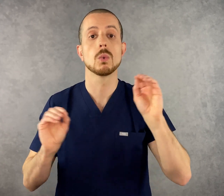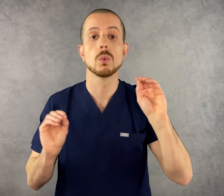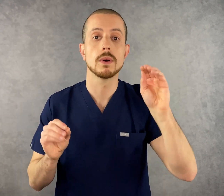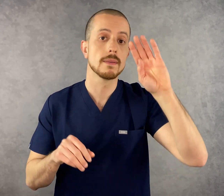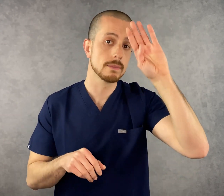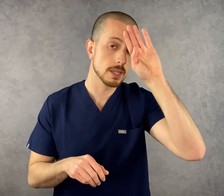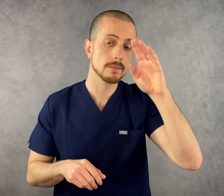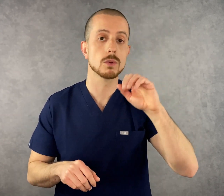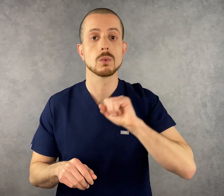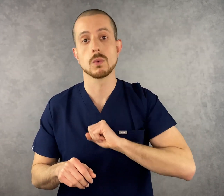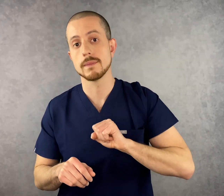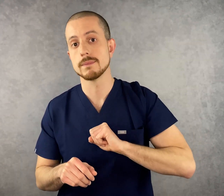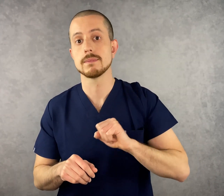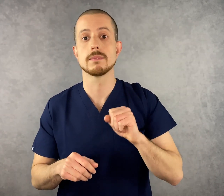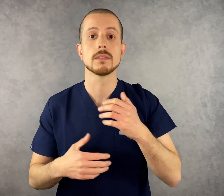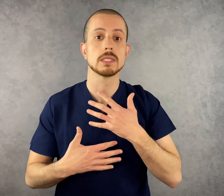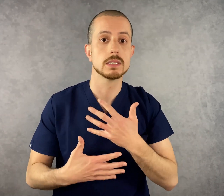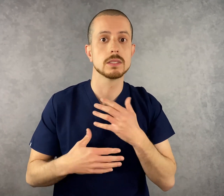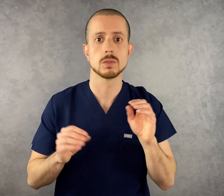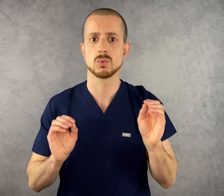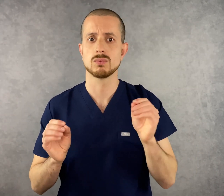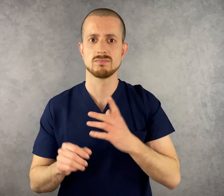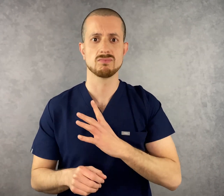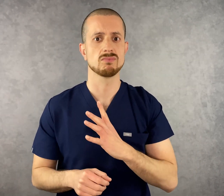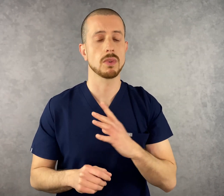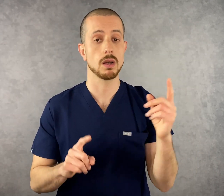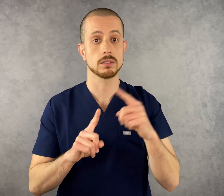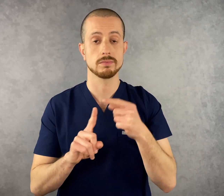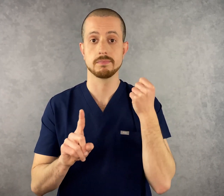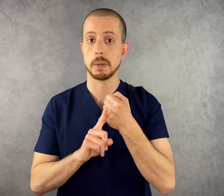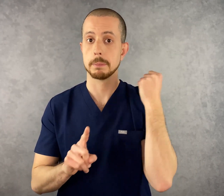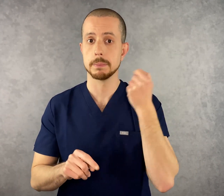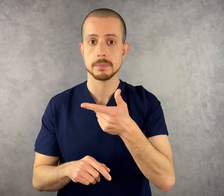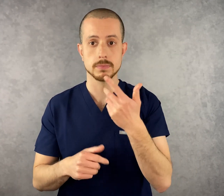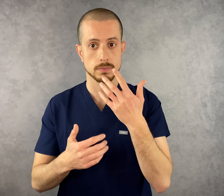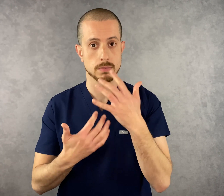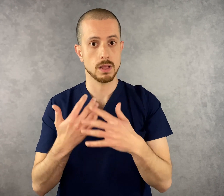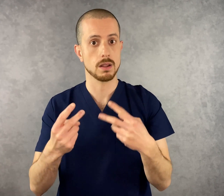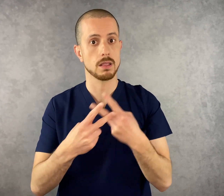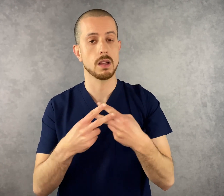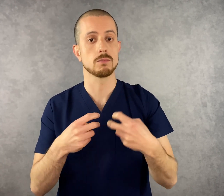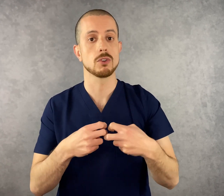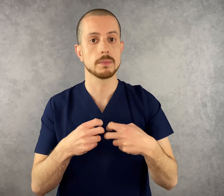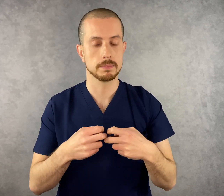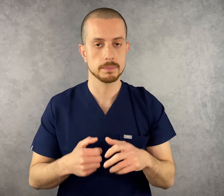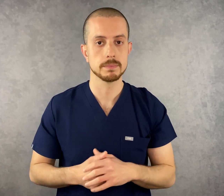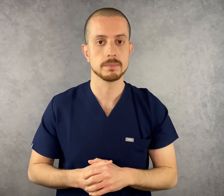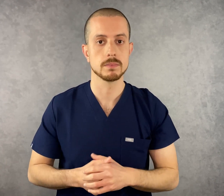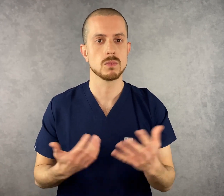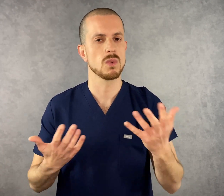no fever, cough, or shortness of breath. They feel just fine and then suddenly they develop a blood clotting issue.